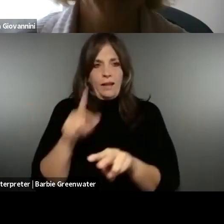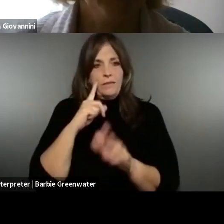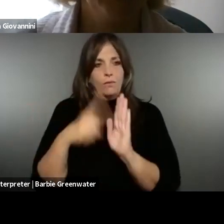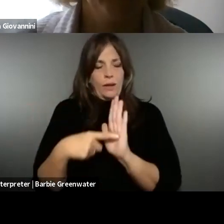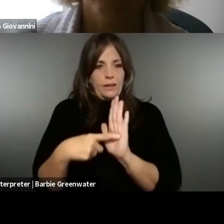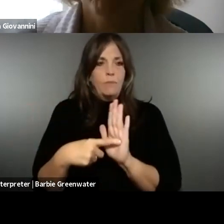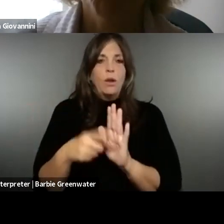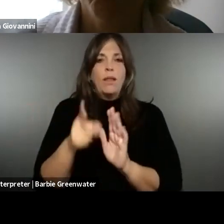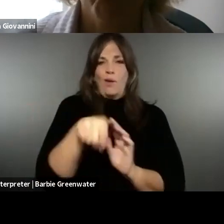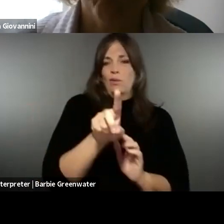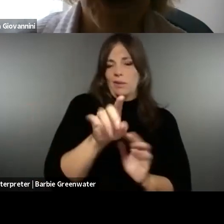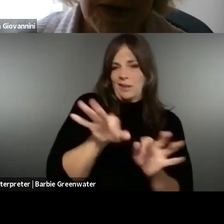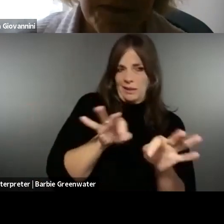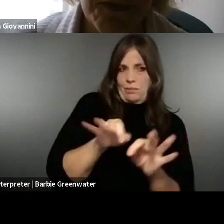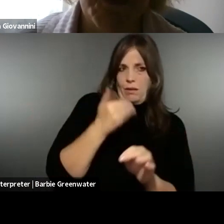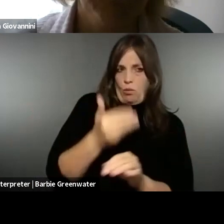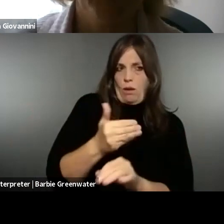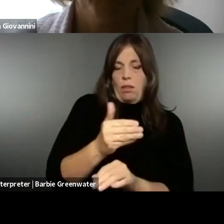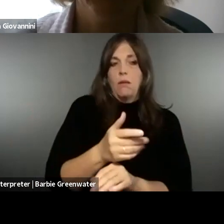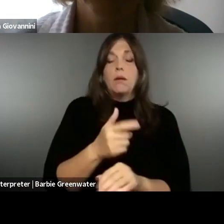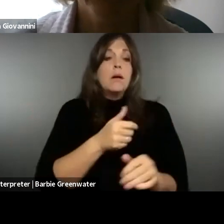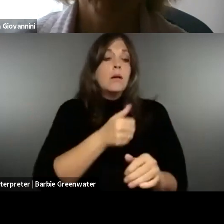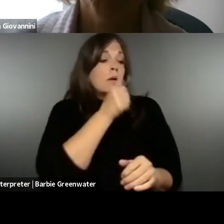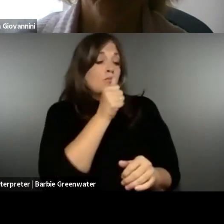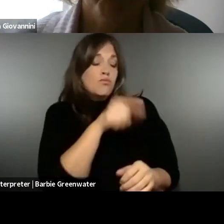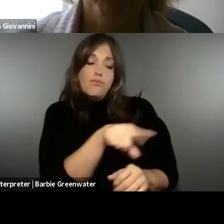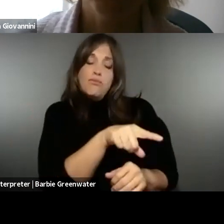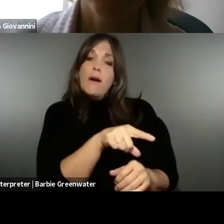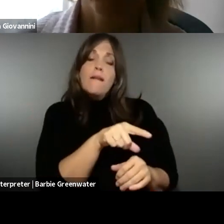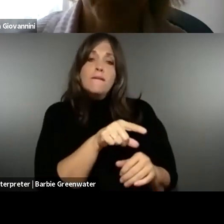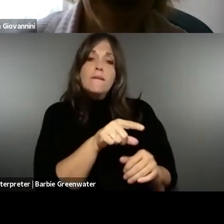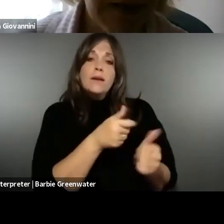we referred to market surveillance, for example.